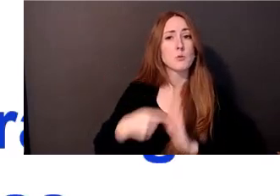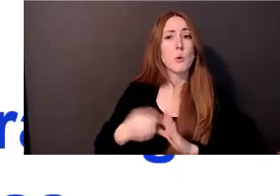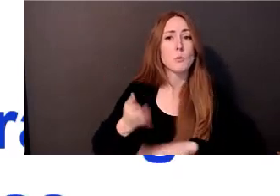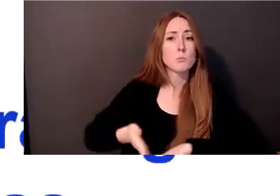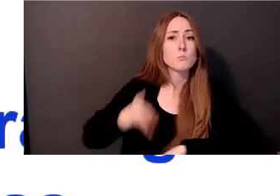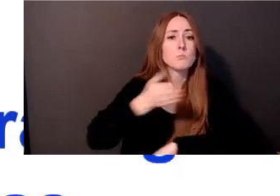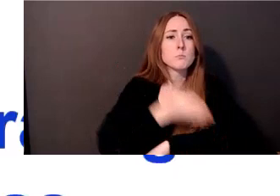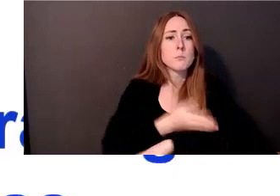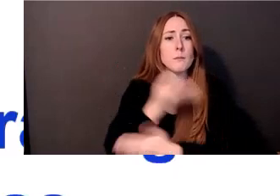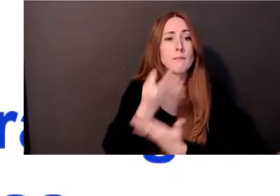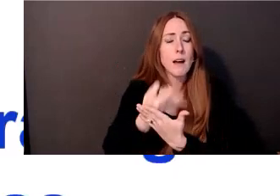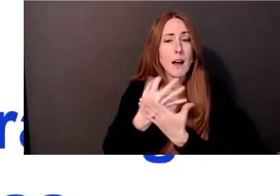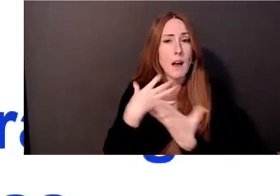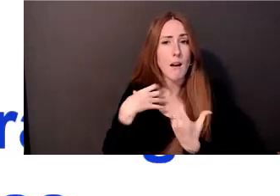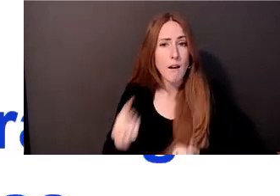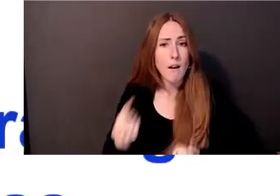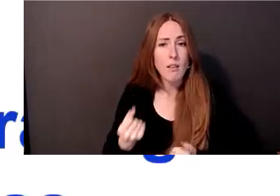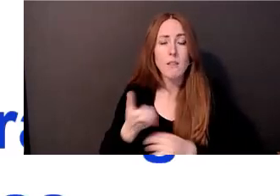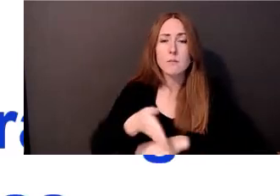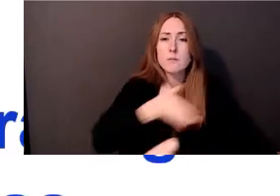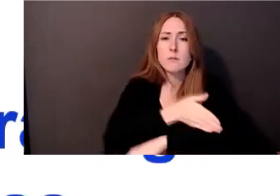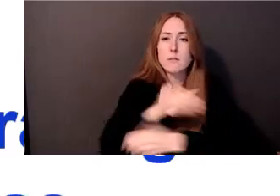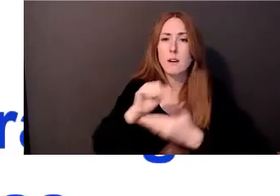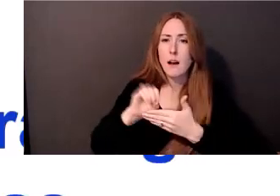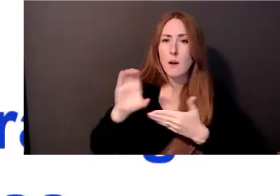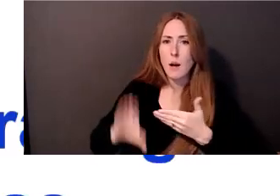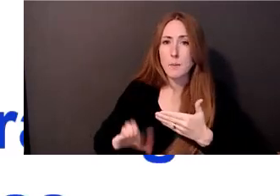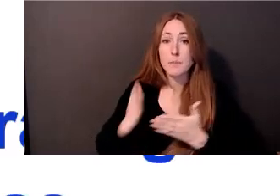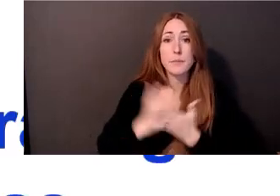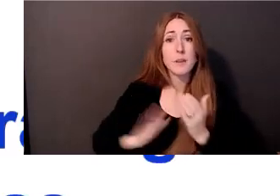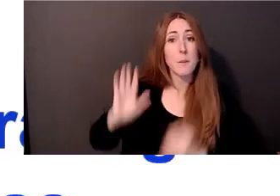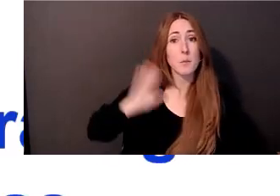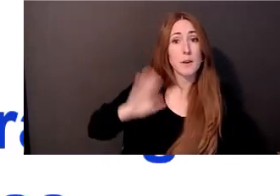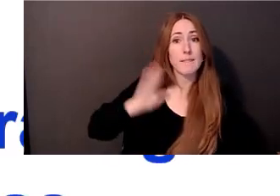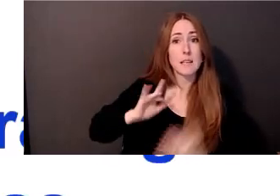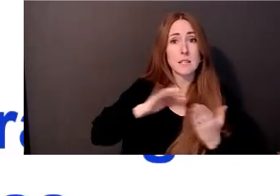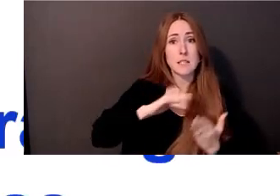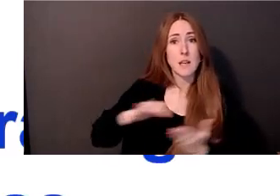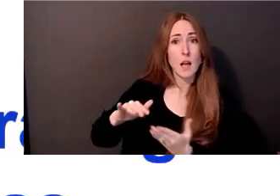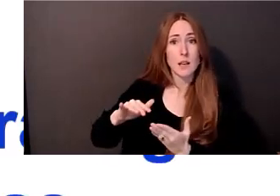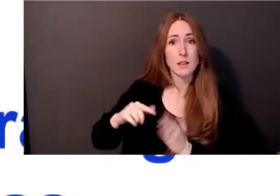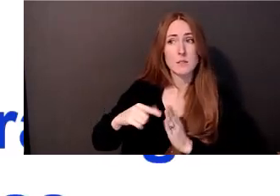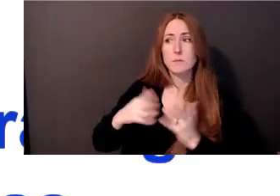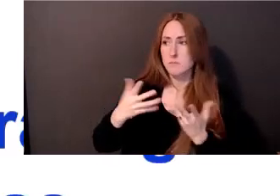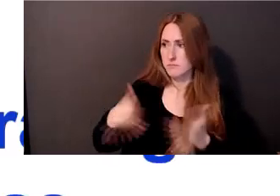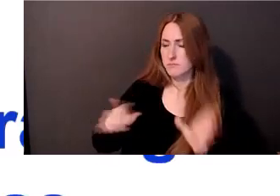And some of the past studies on CAPABLE have demonstrated the effectiveness of CAPABLE